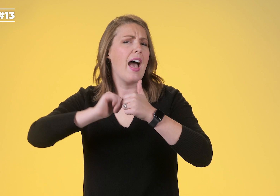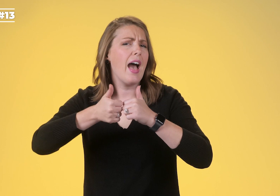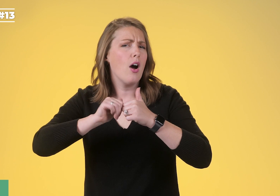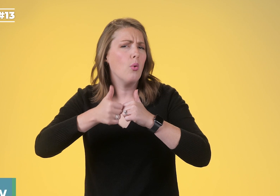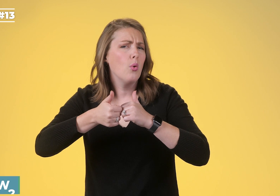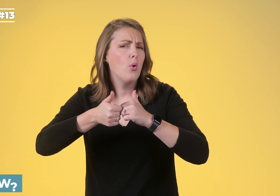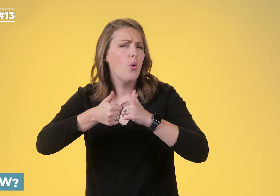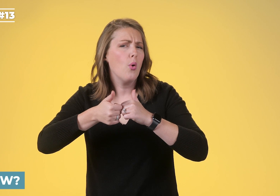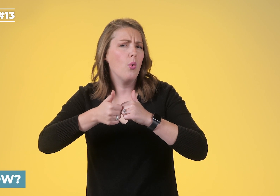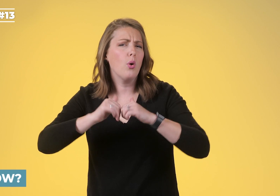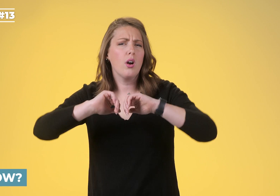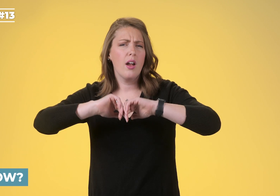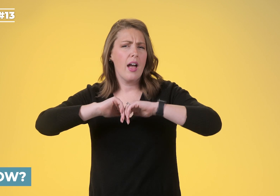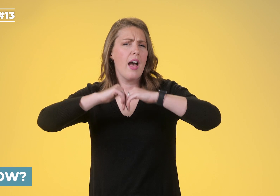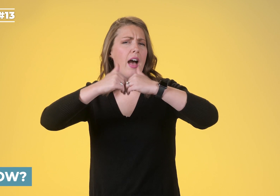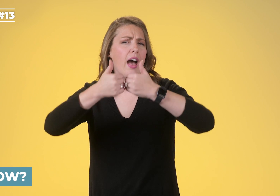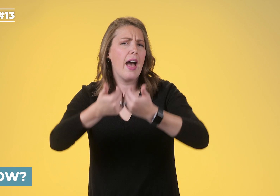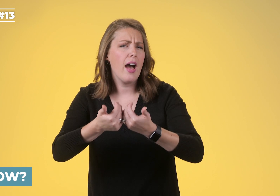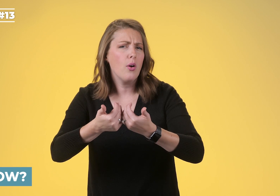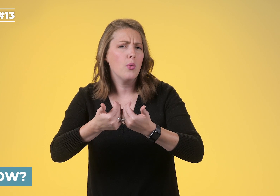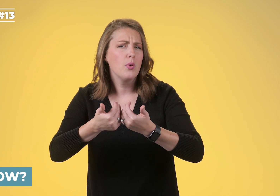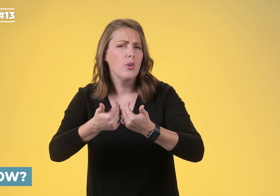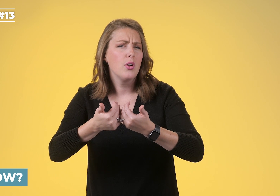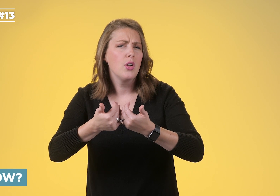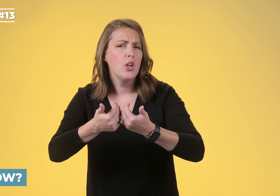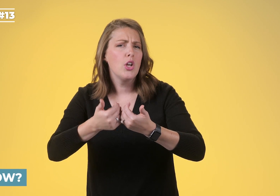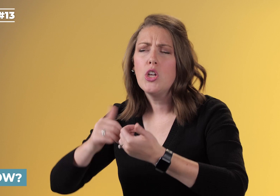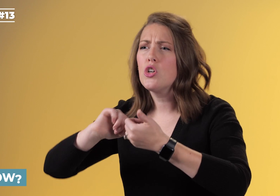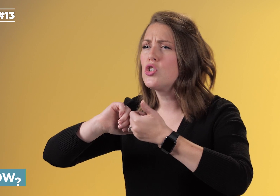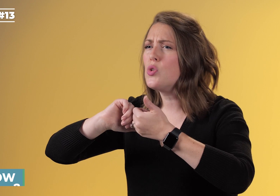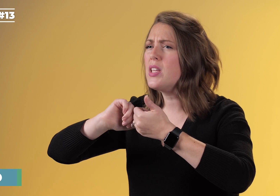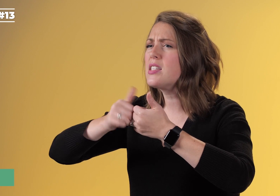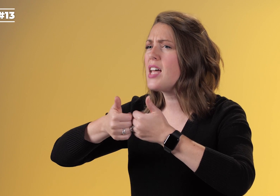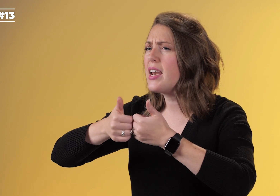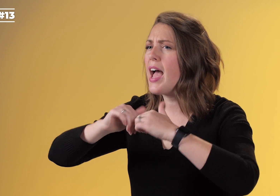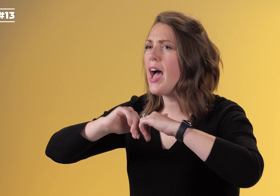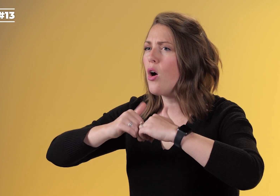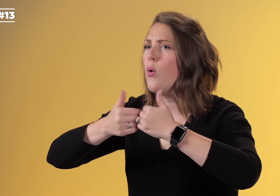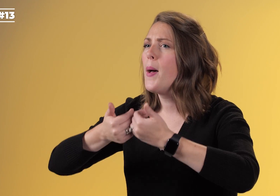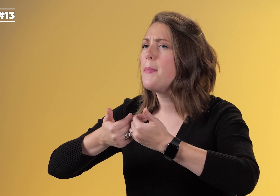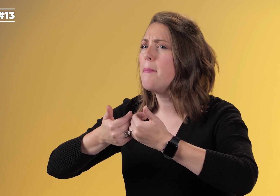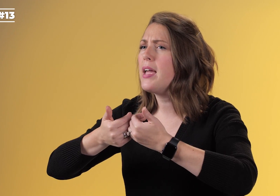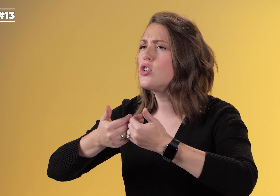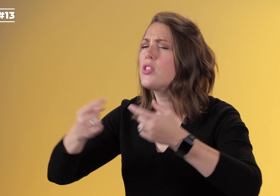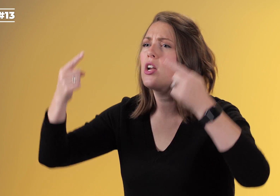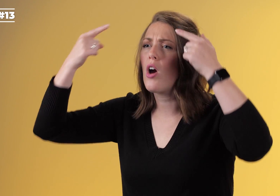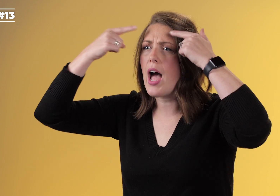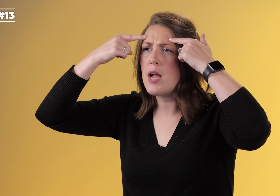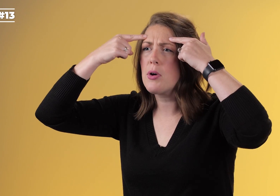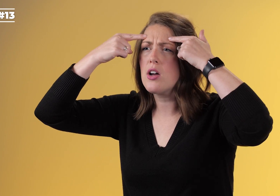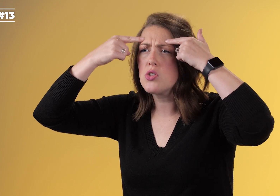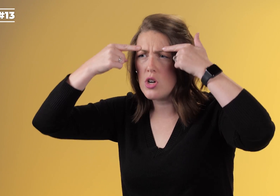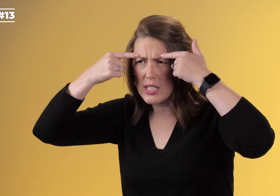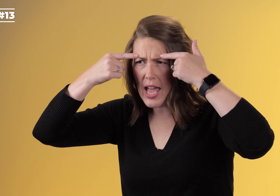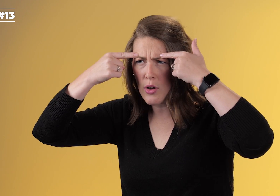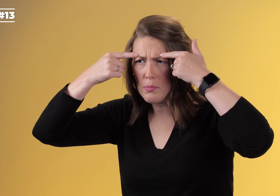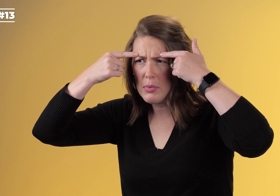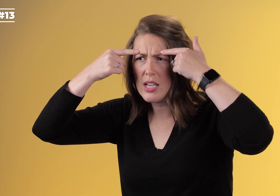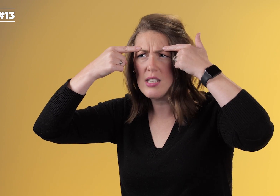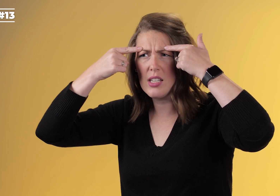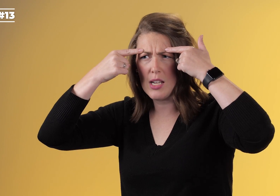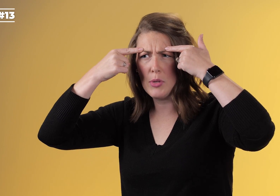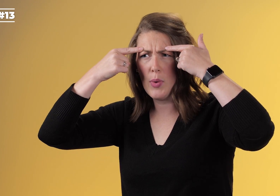'How or how,' you're doing the sign how but make sure that your eyebrows are down because it's a